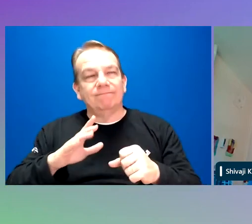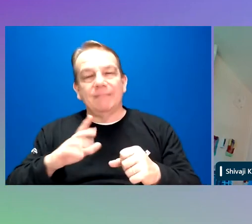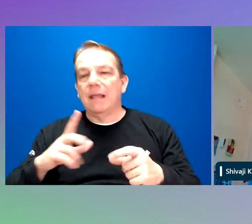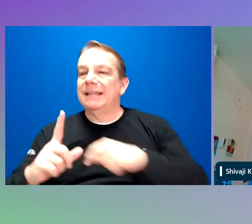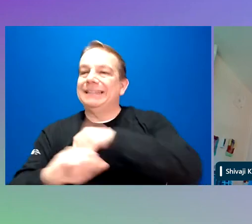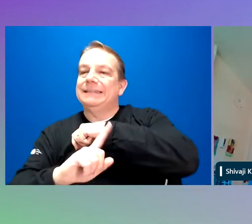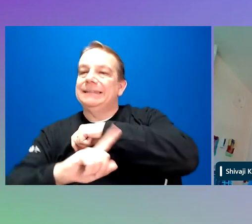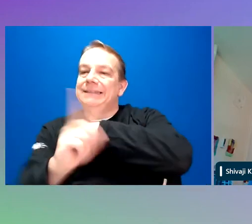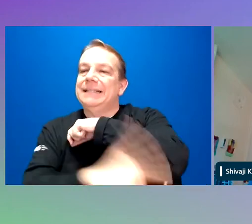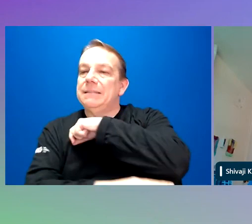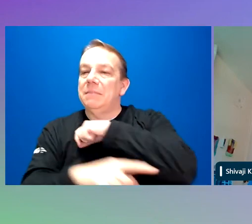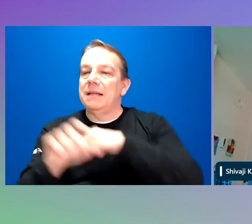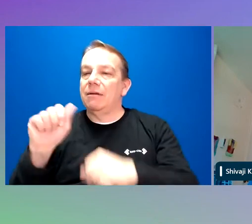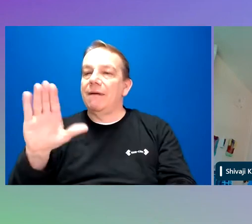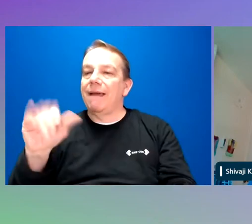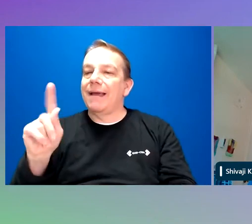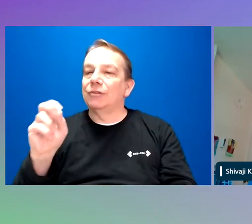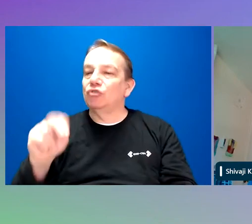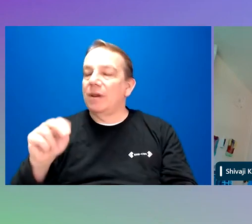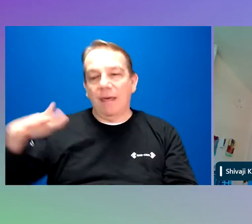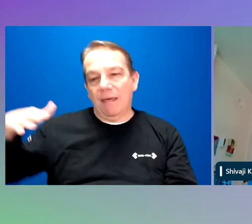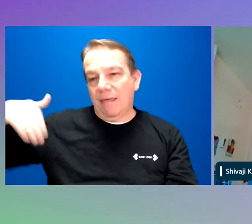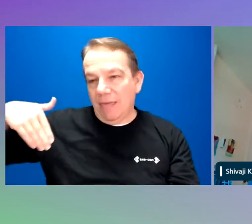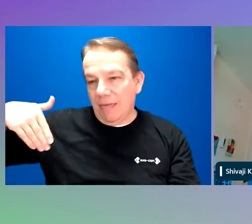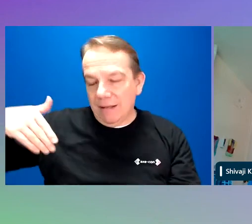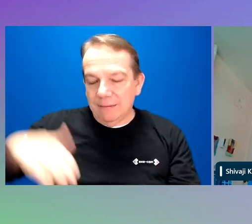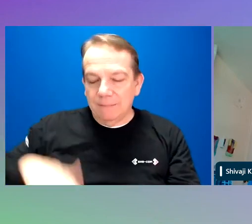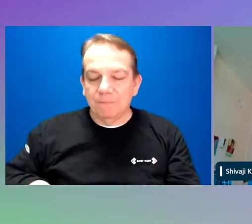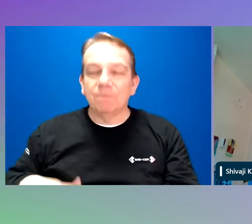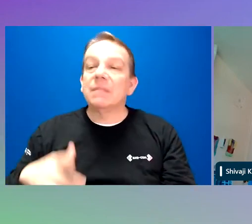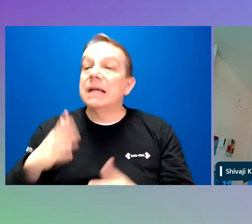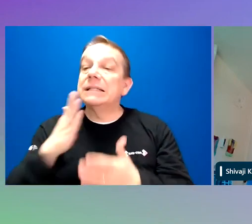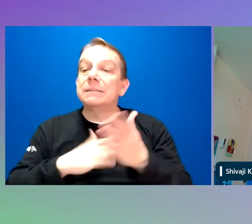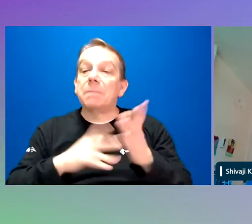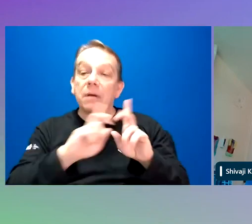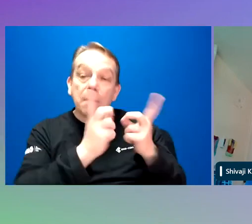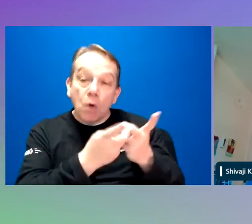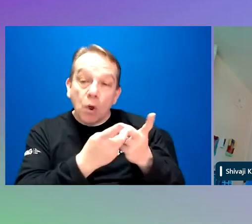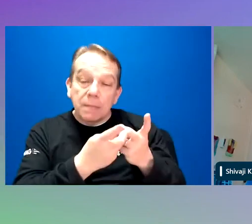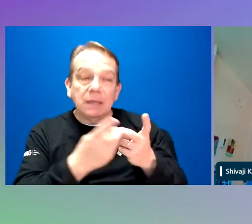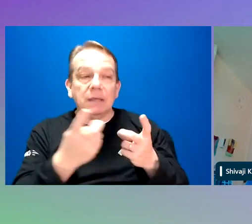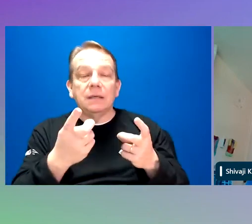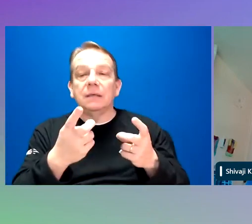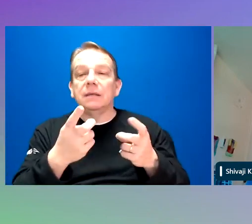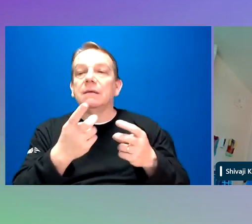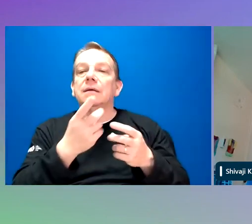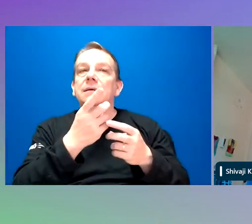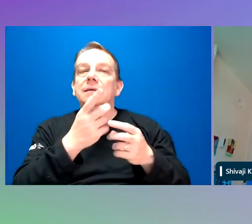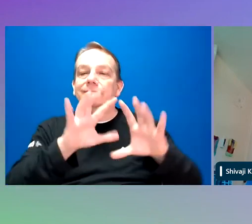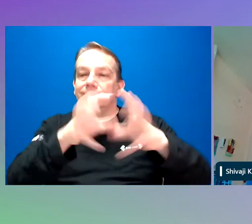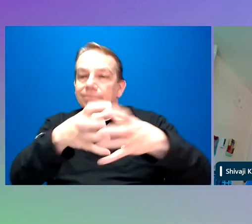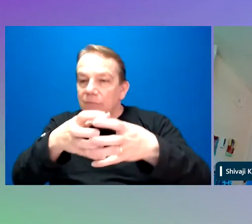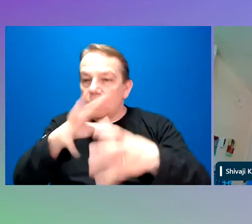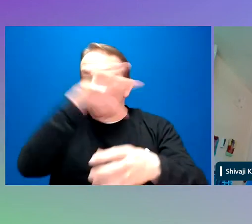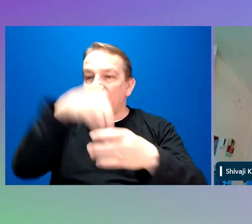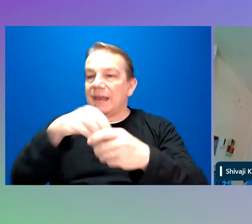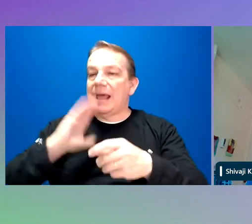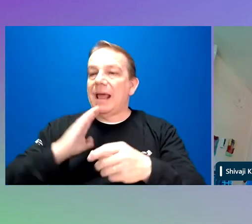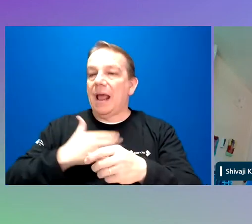are certain departments, divisions within in our